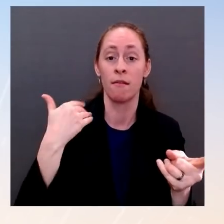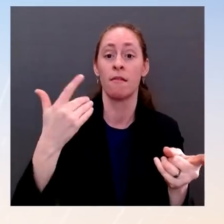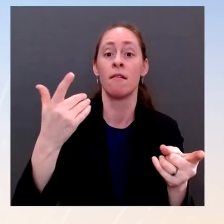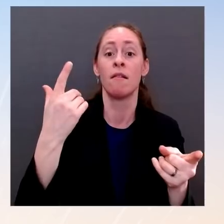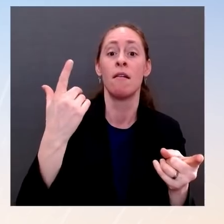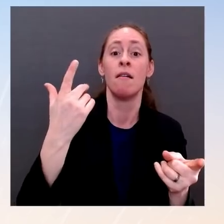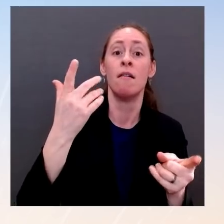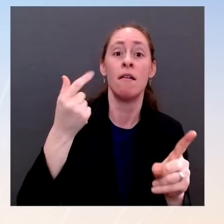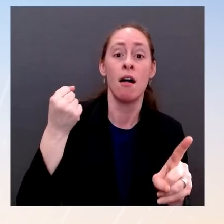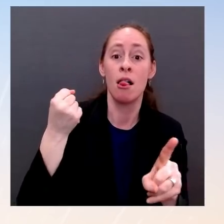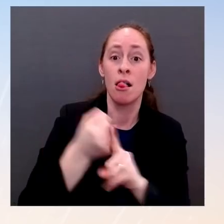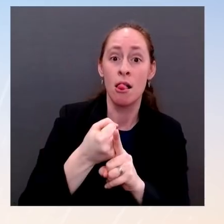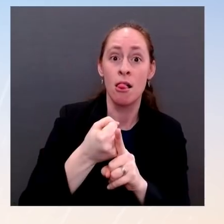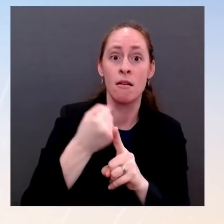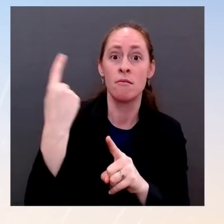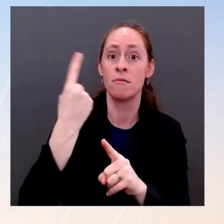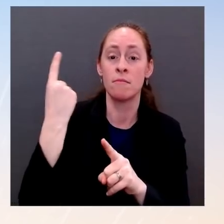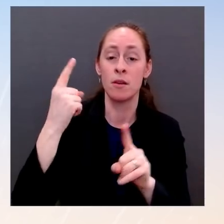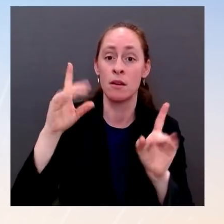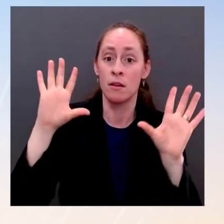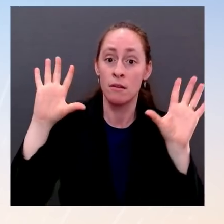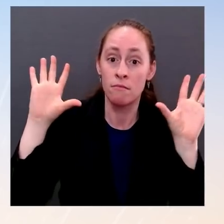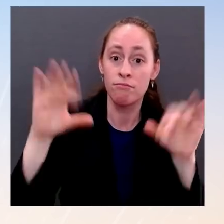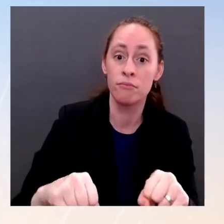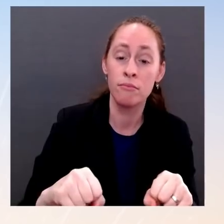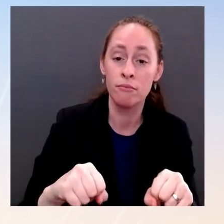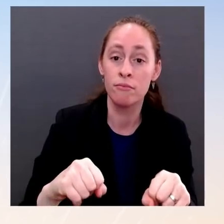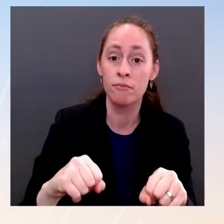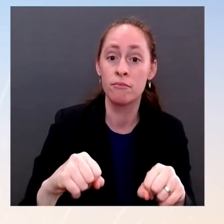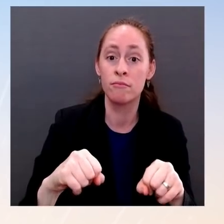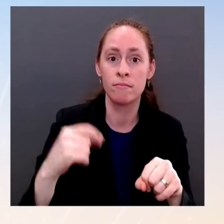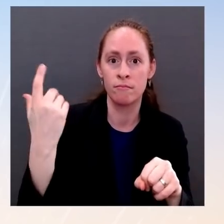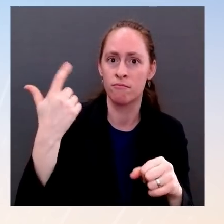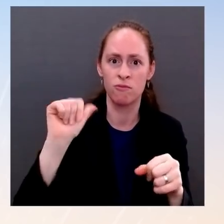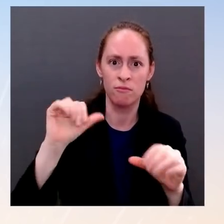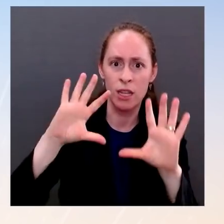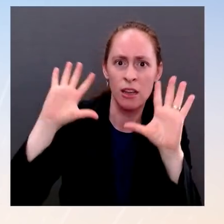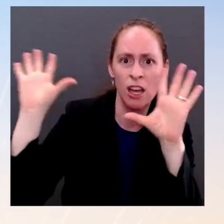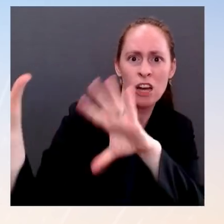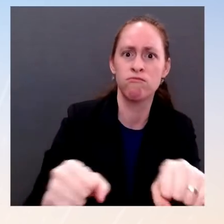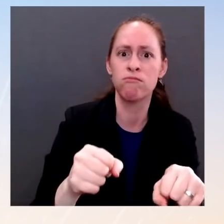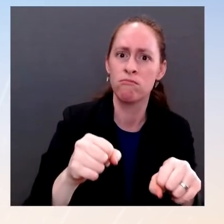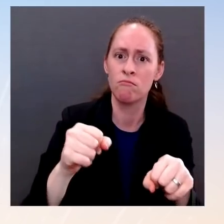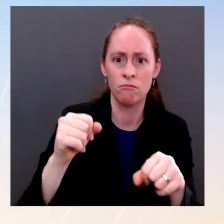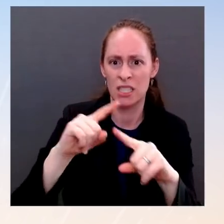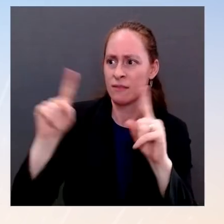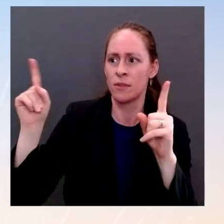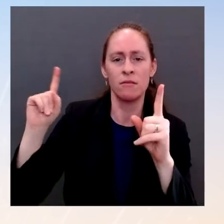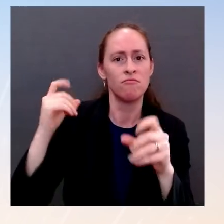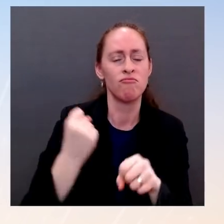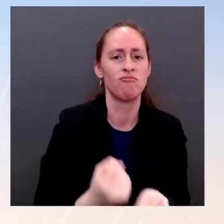in Africa and across the developing world are to give countries a better choice than they've been receiving.